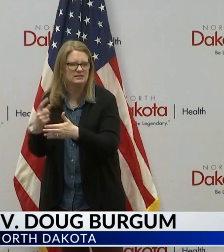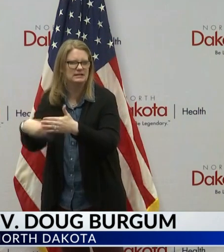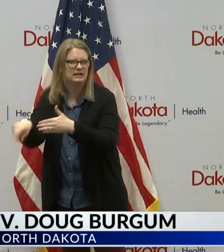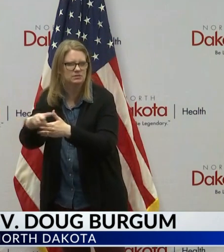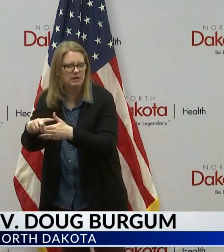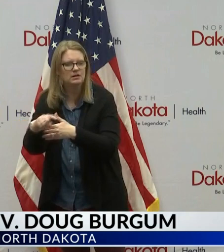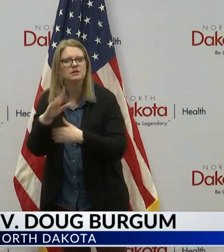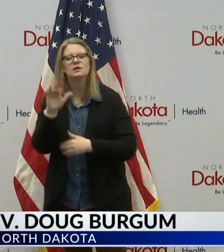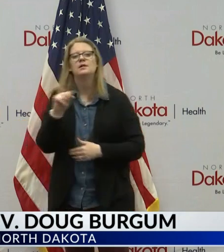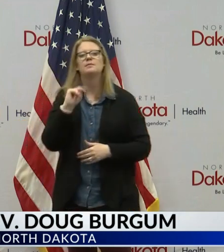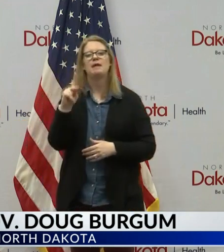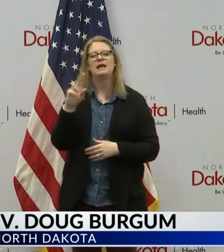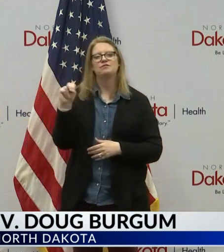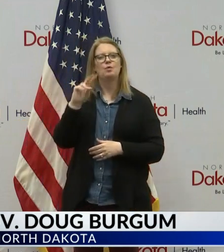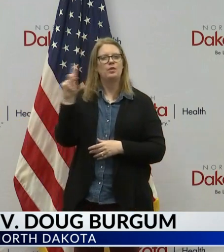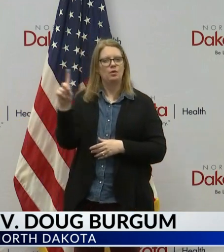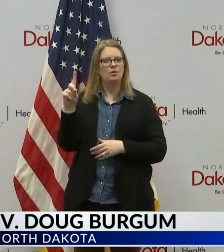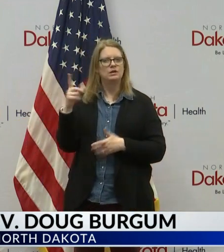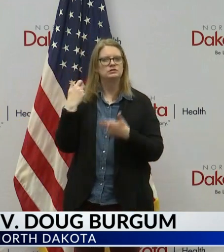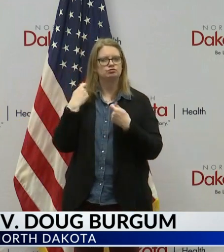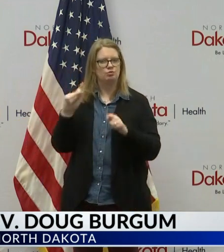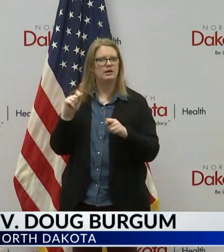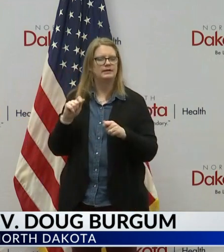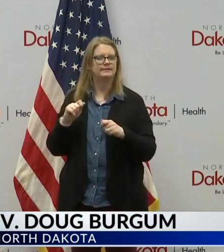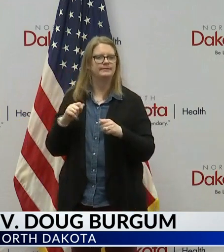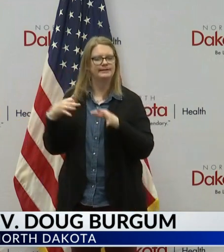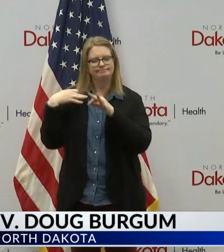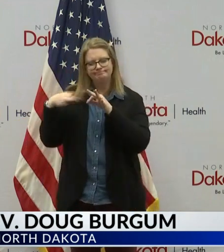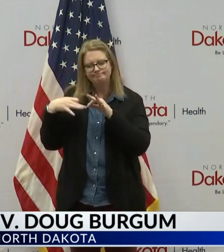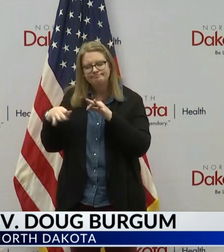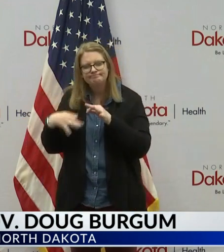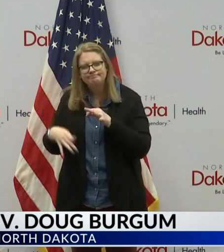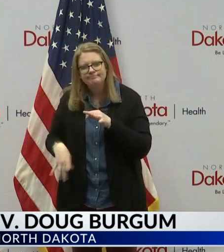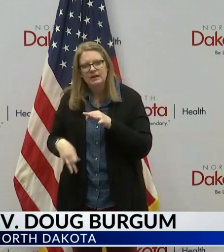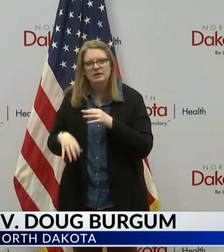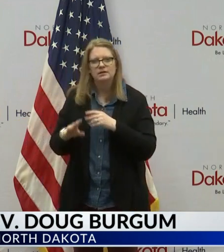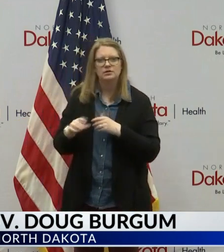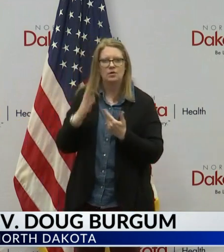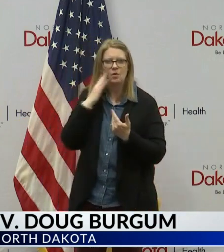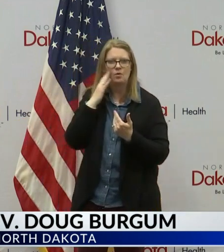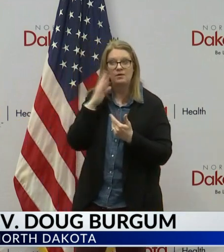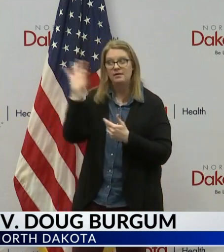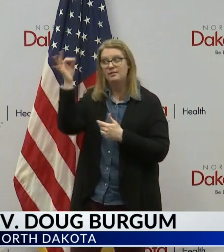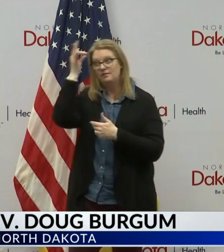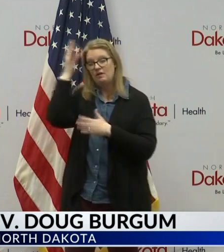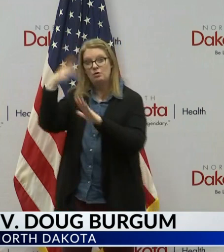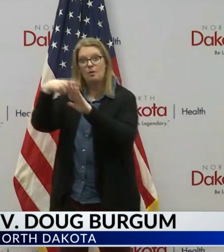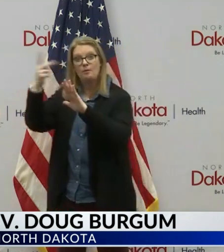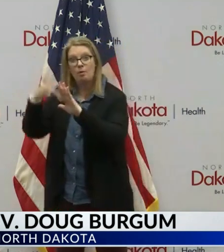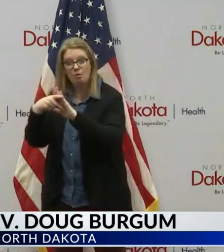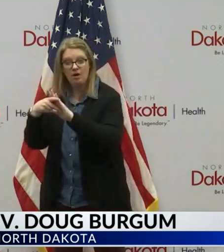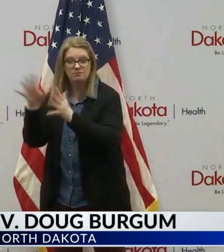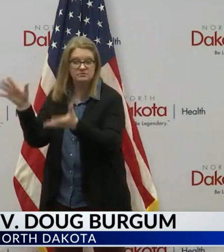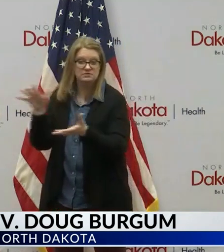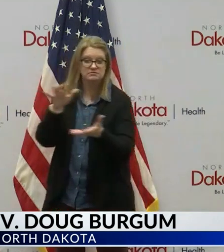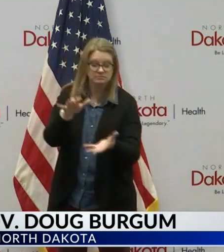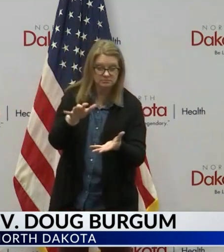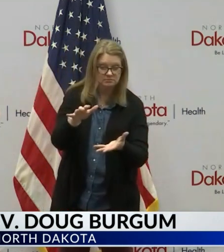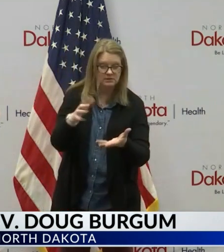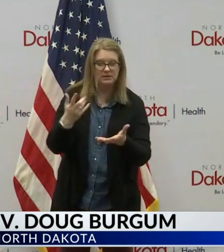AND BUSINESSES, AND WE ARE AIMING TO PROVIDE MORE DETAILS NEXT WEEK. BUT, AGAIN, AS WE SAID, WE INTEND TO HAVE THE FANK OF